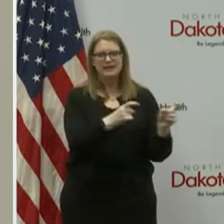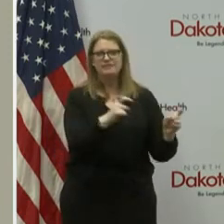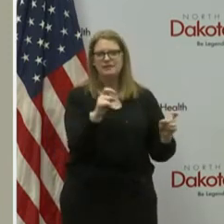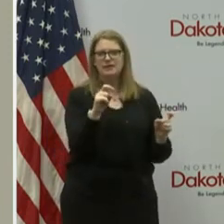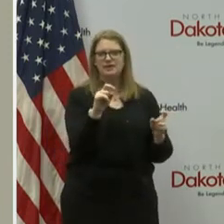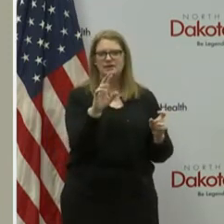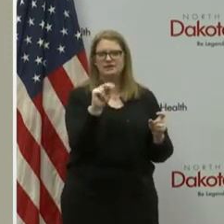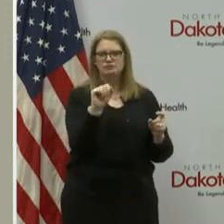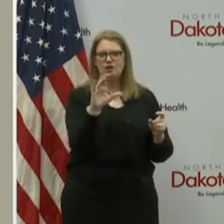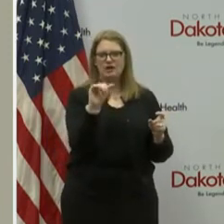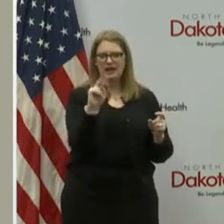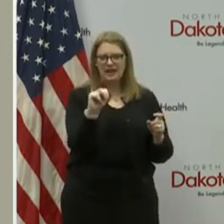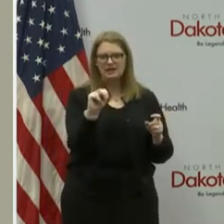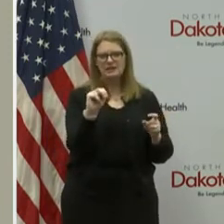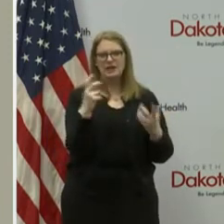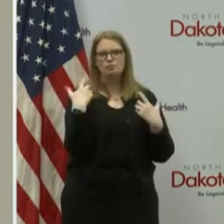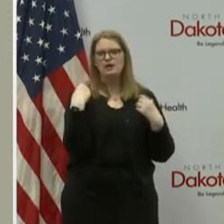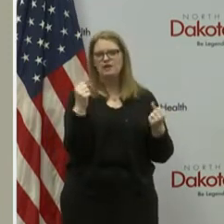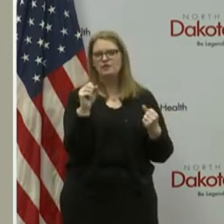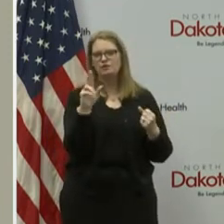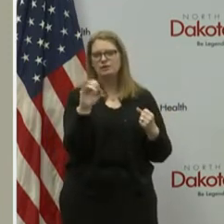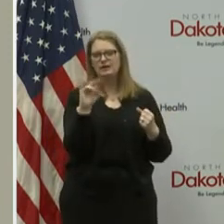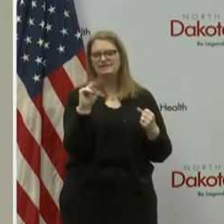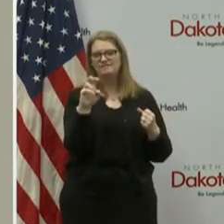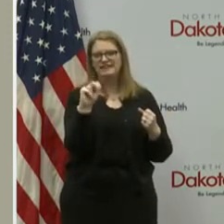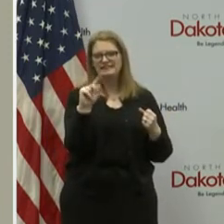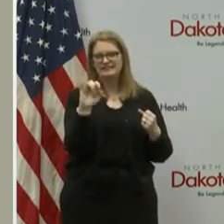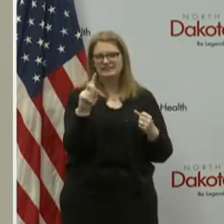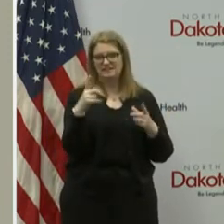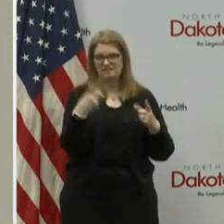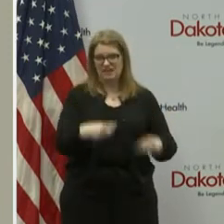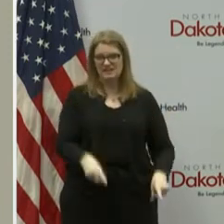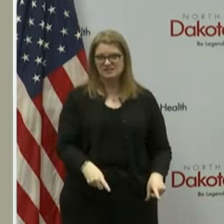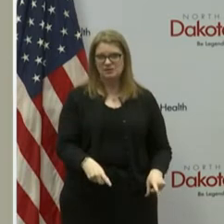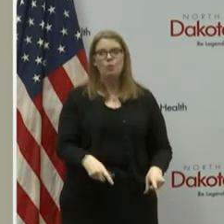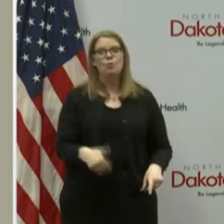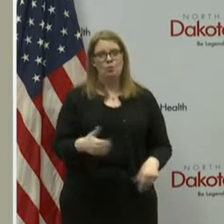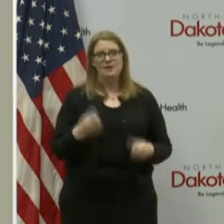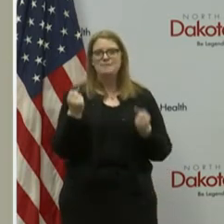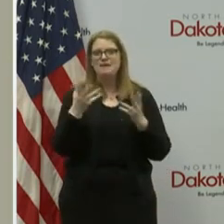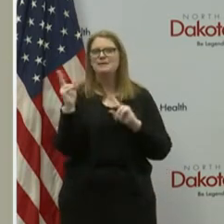AND YOU COULD -- WE KNOW THAT HAVING GIVEN OUT NARCAN, RECOVERY REINVENTED EVENTS,